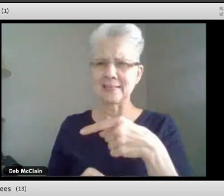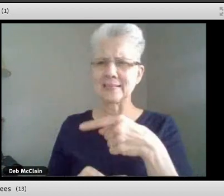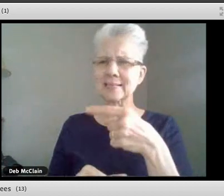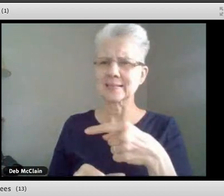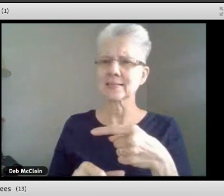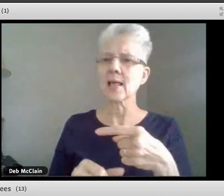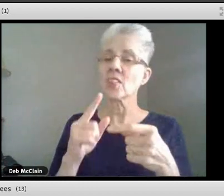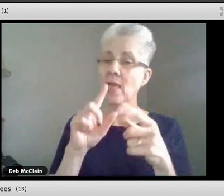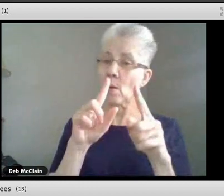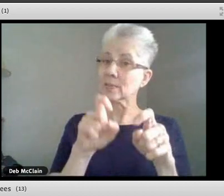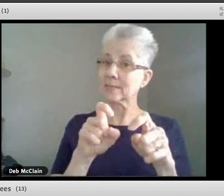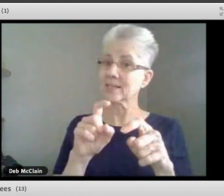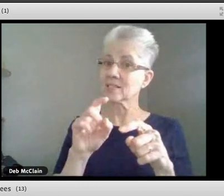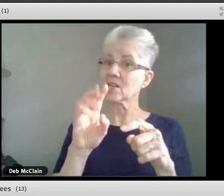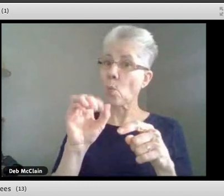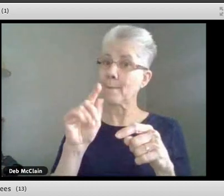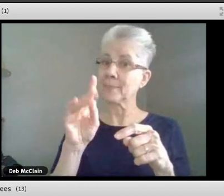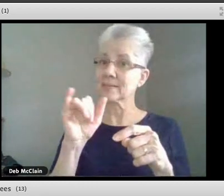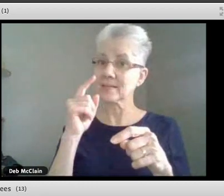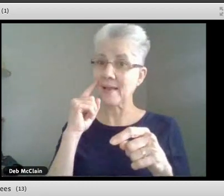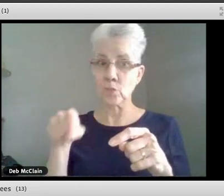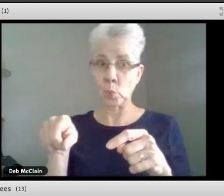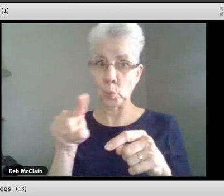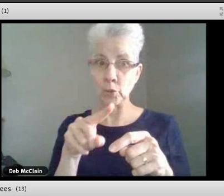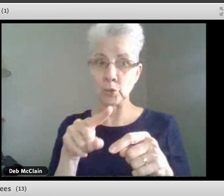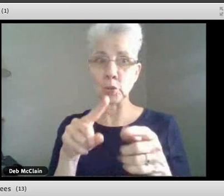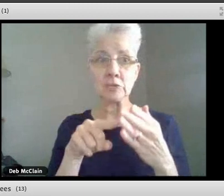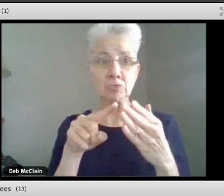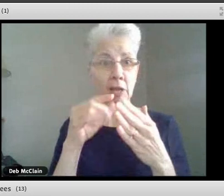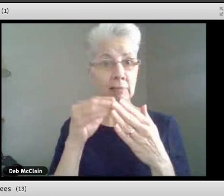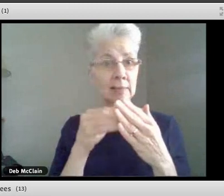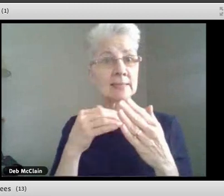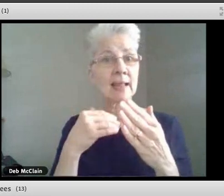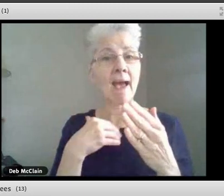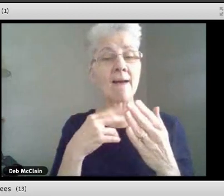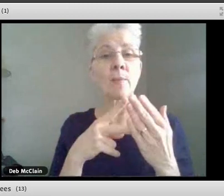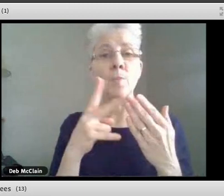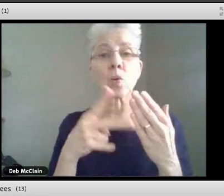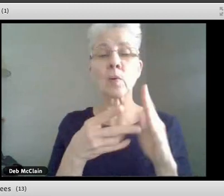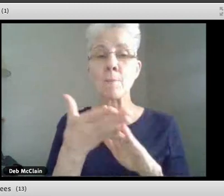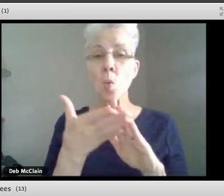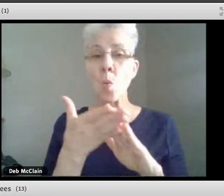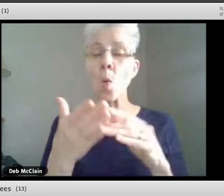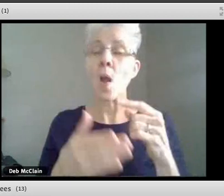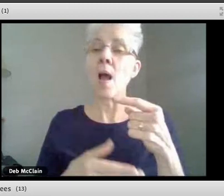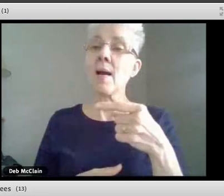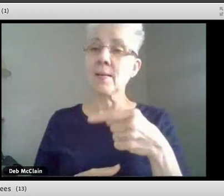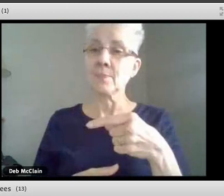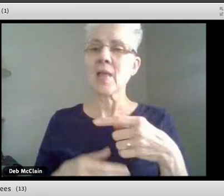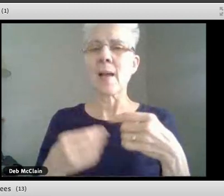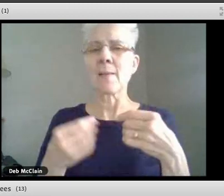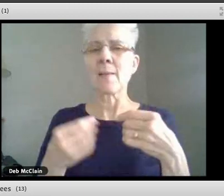It's a program that will run. I'm giving you actually a couple of different ones, and you can run your website through it.